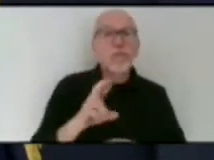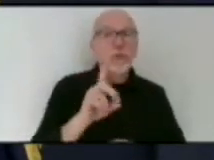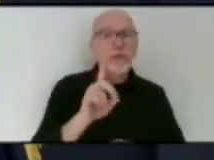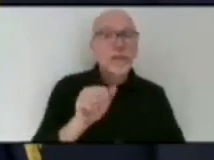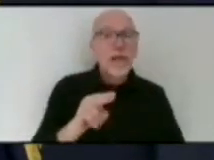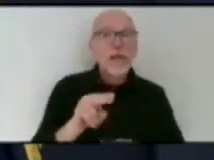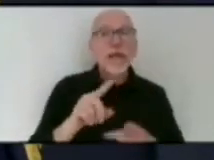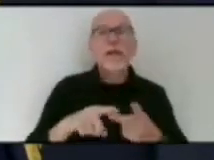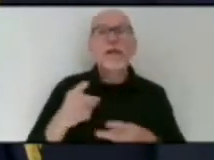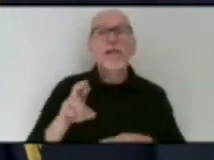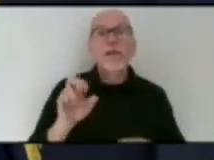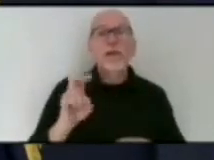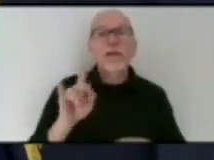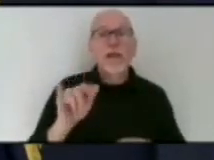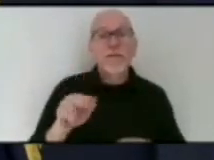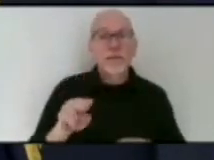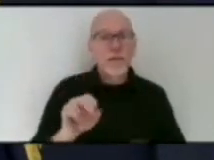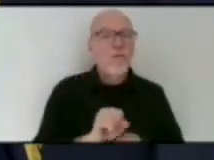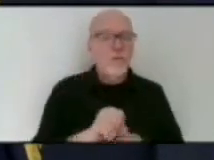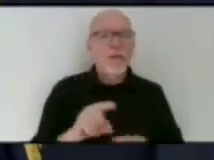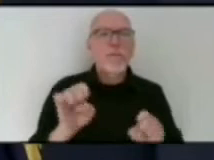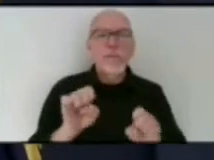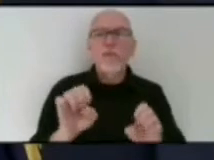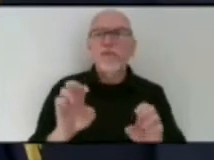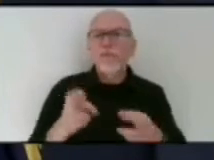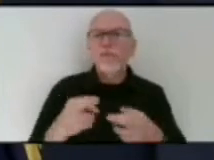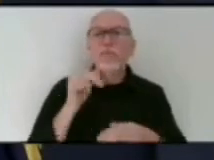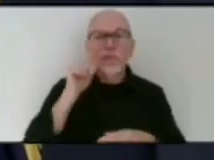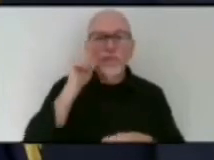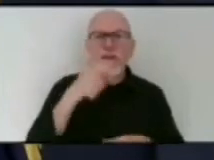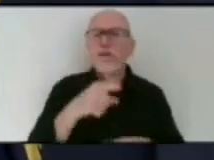worked in the yesterday and they witnessed the same thing. And we're not